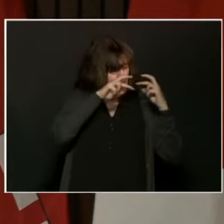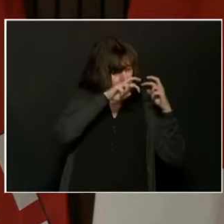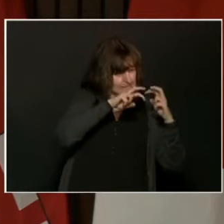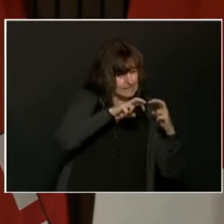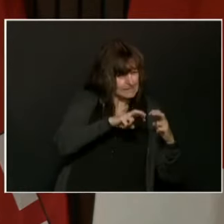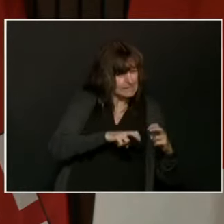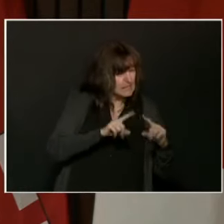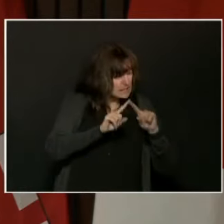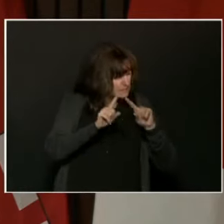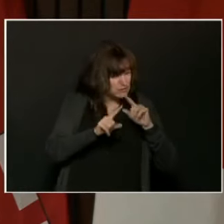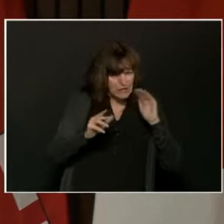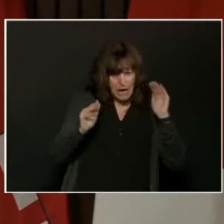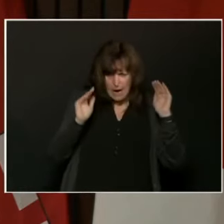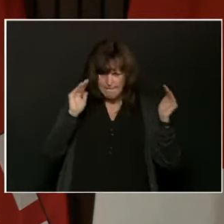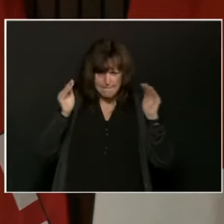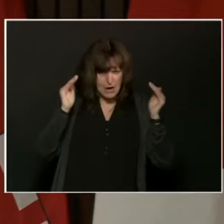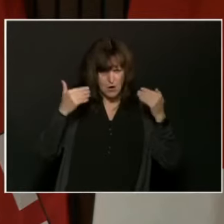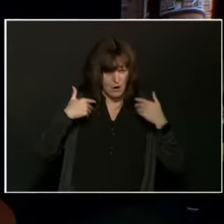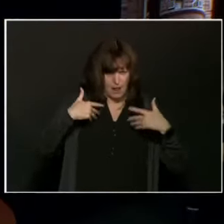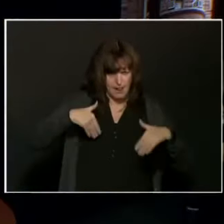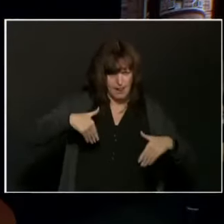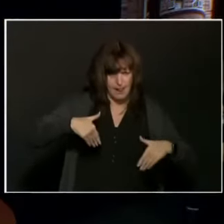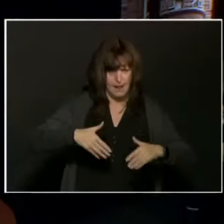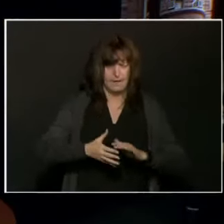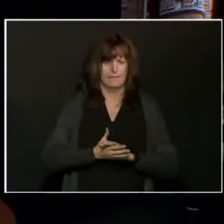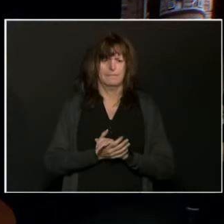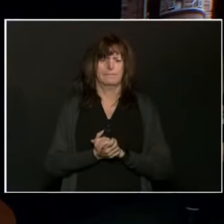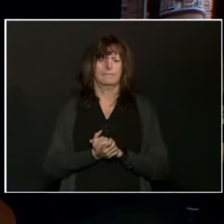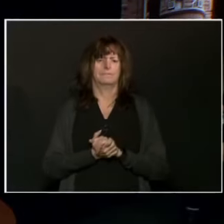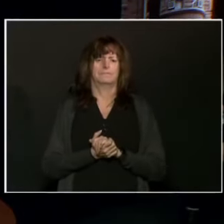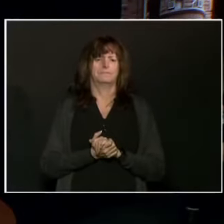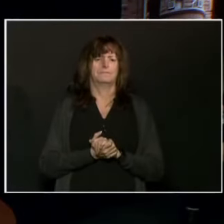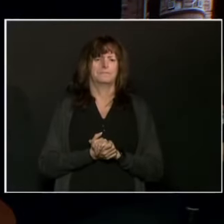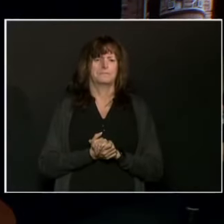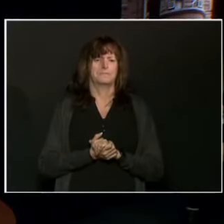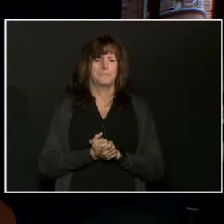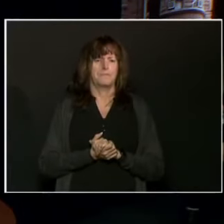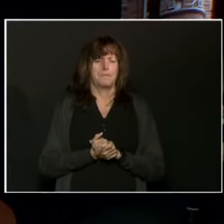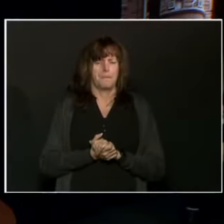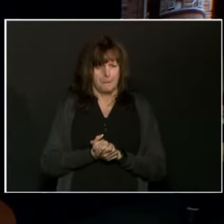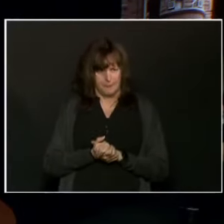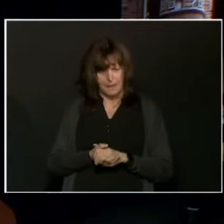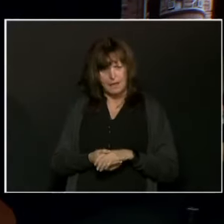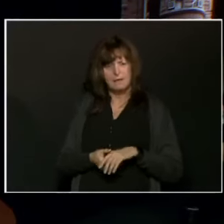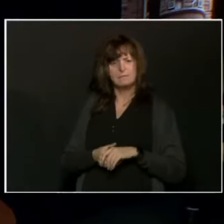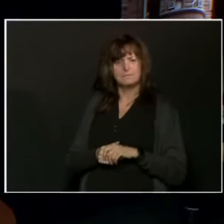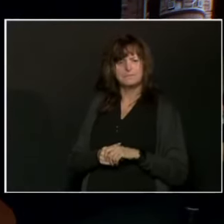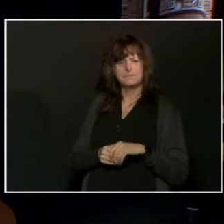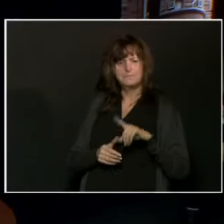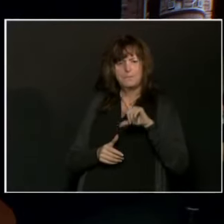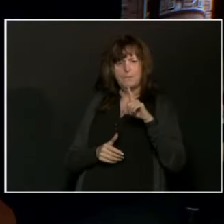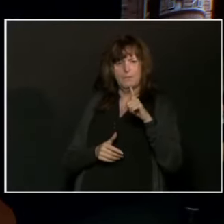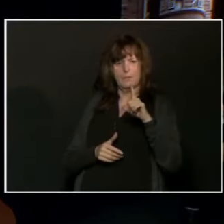IT, BECAUSE OF YOU NOT HAD TIME TO GO IN AND UNDERSTAND THE DIFFERENCES IN DATA.